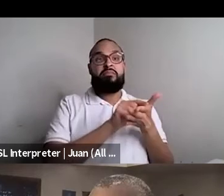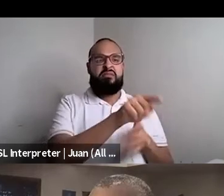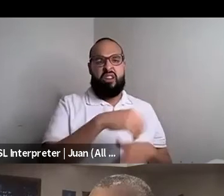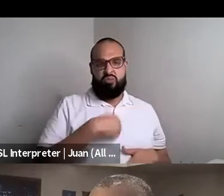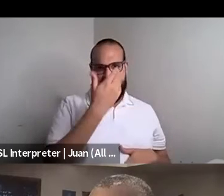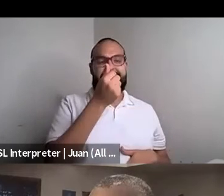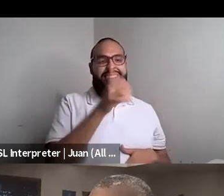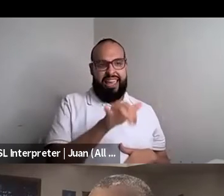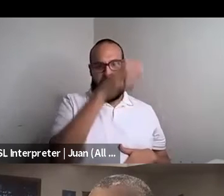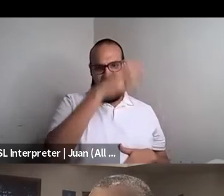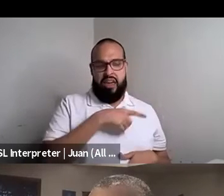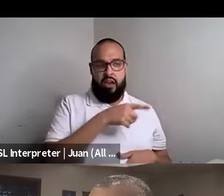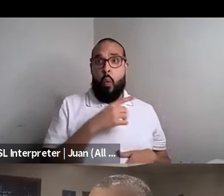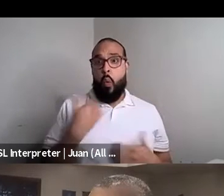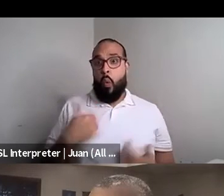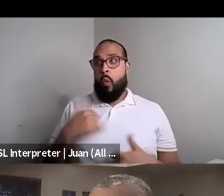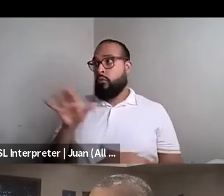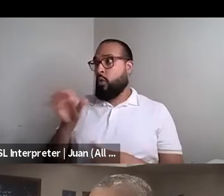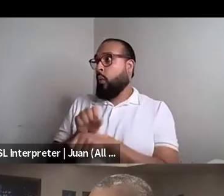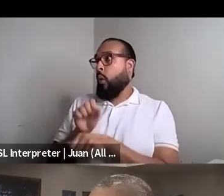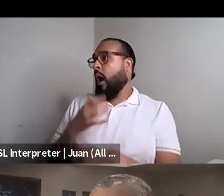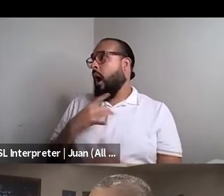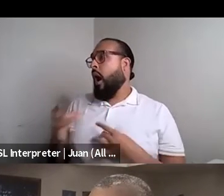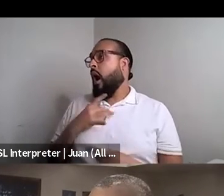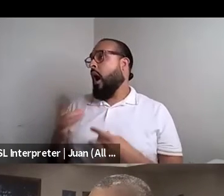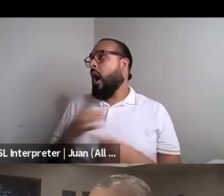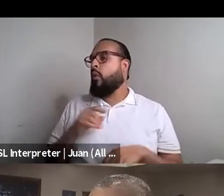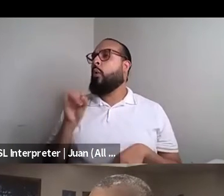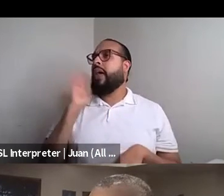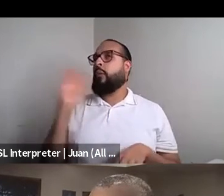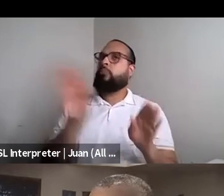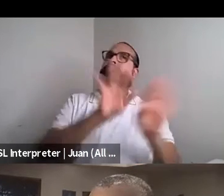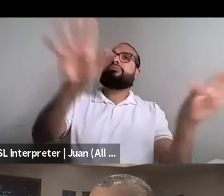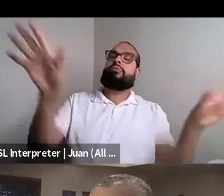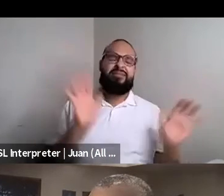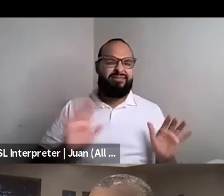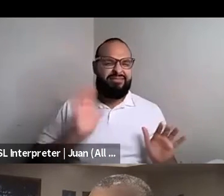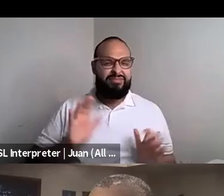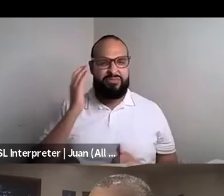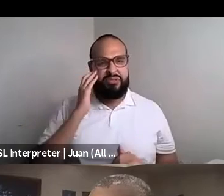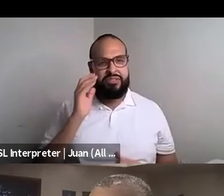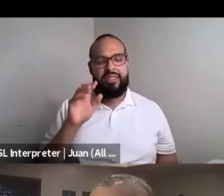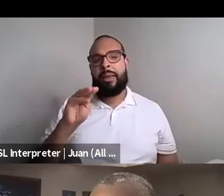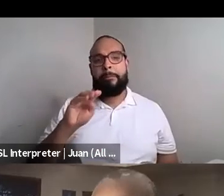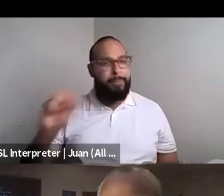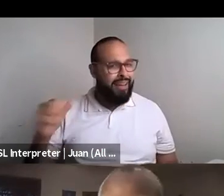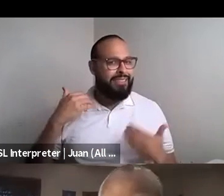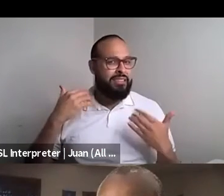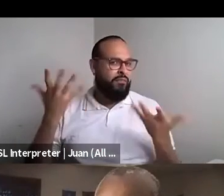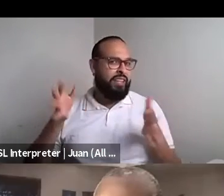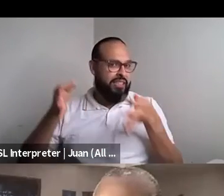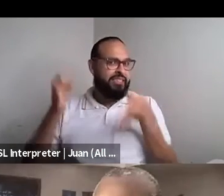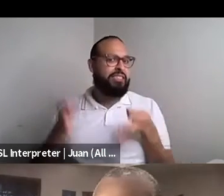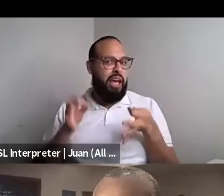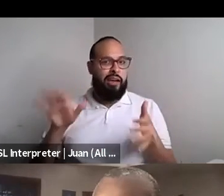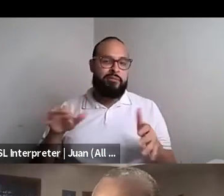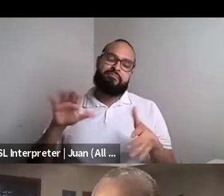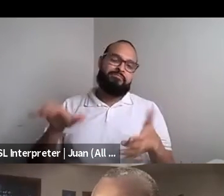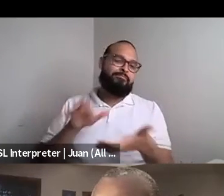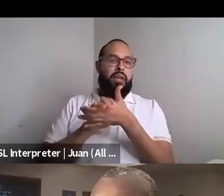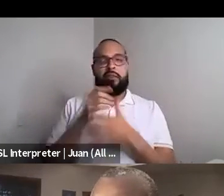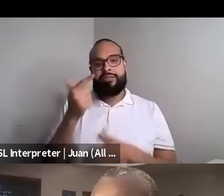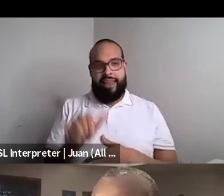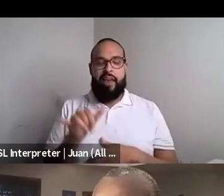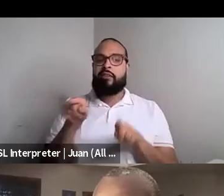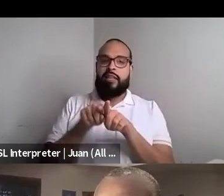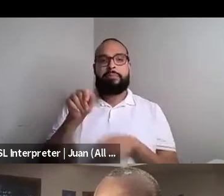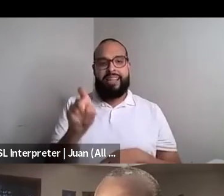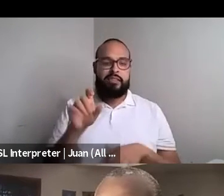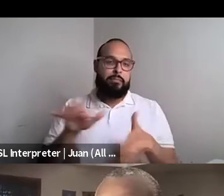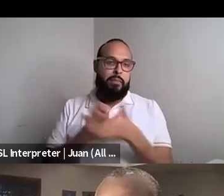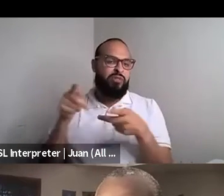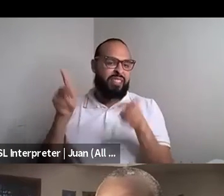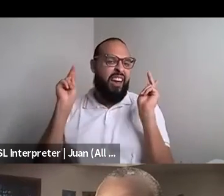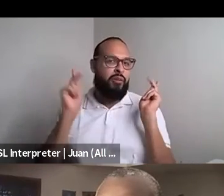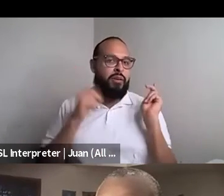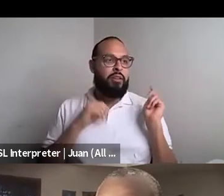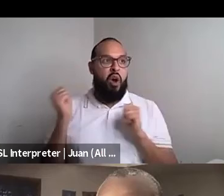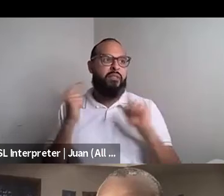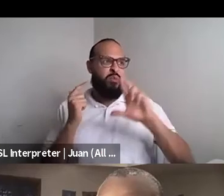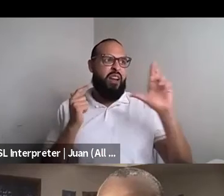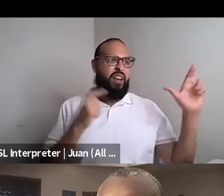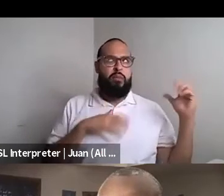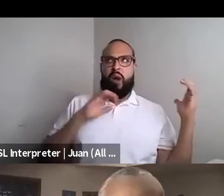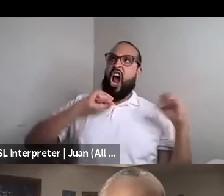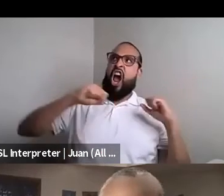Kenyon Farrow (he/him/his): Liked the piece. And so he was like, Oh, we're going to run this and this was like in the height of like when you know Massachusetts has a decision and like all this shit was happening around, same sex marriage and all the right wing you know blowback so um